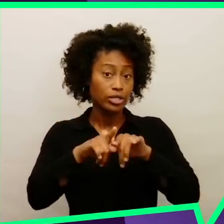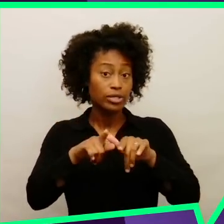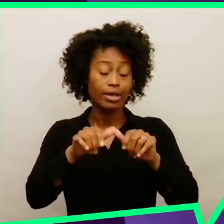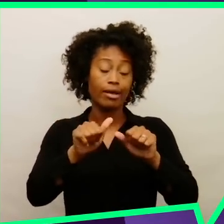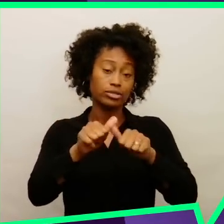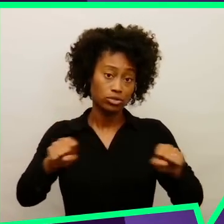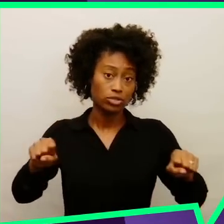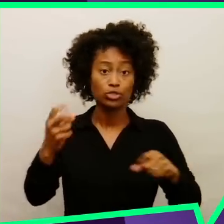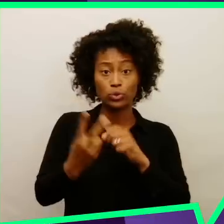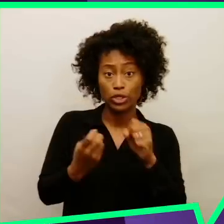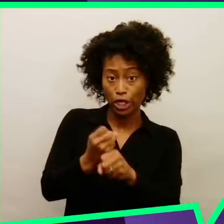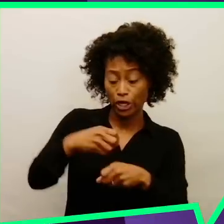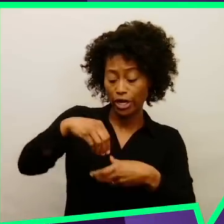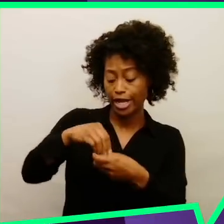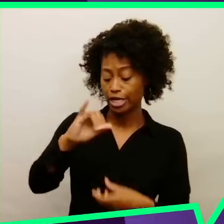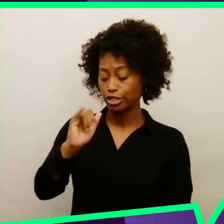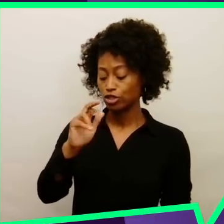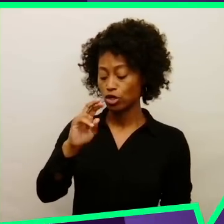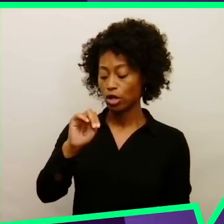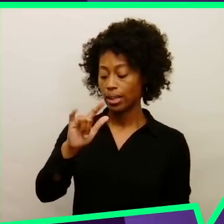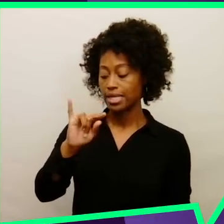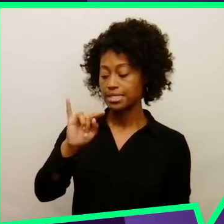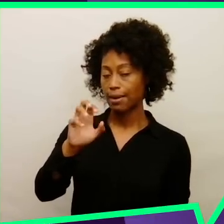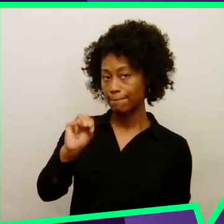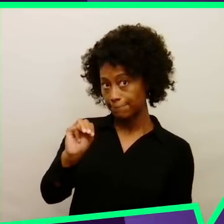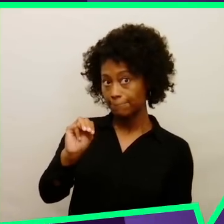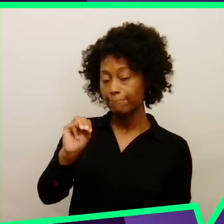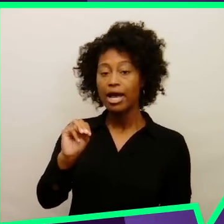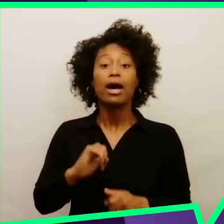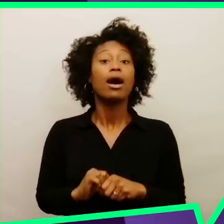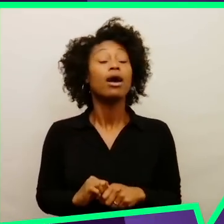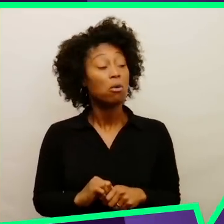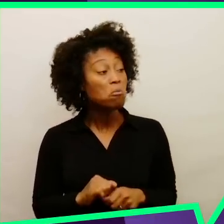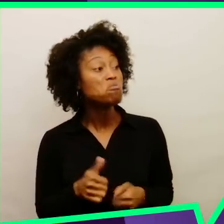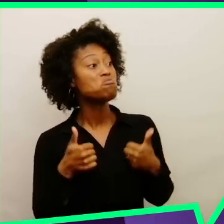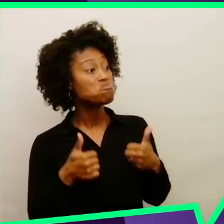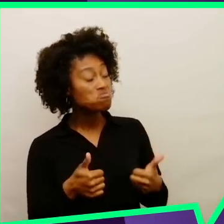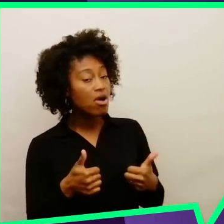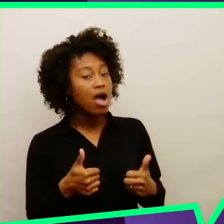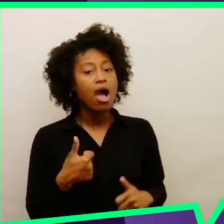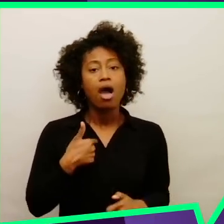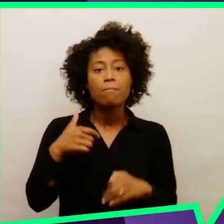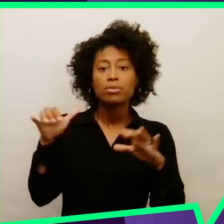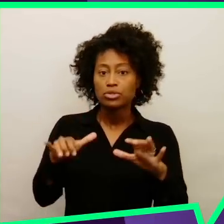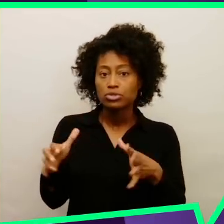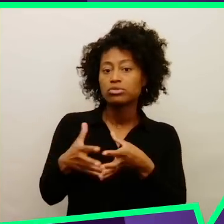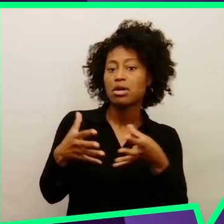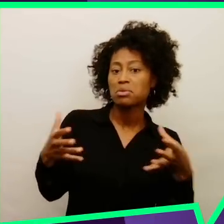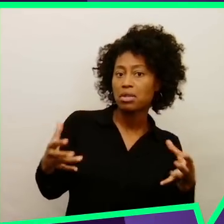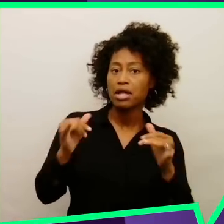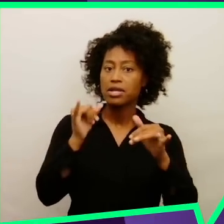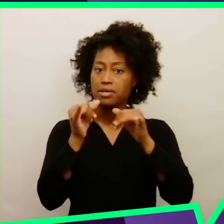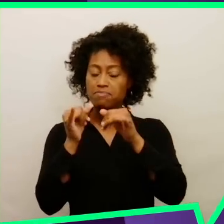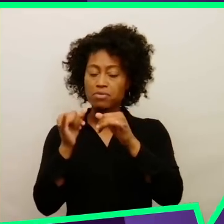in journalism. Nice. I will be-- I've been doing a lot of athlete interviews.